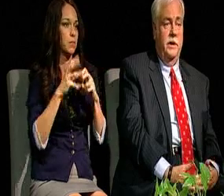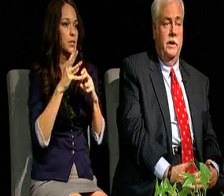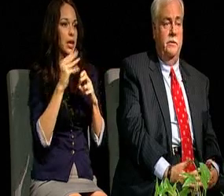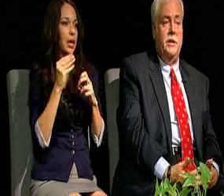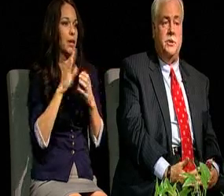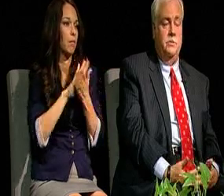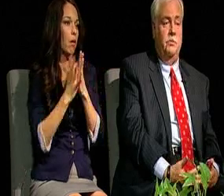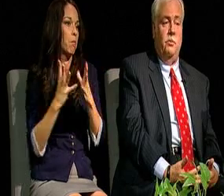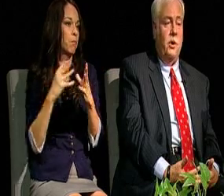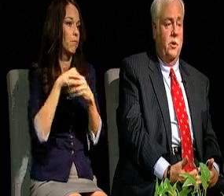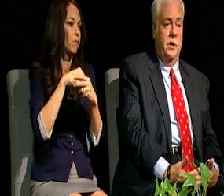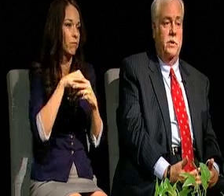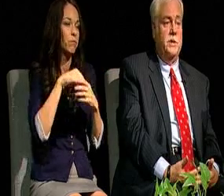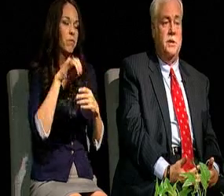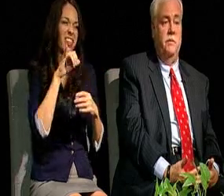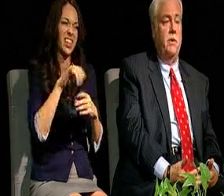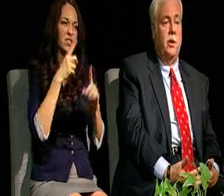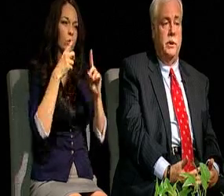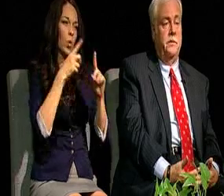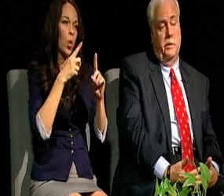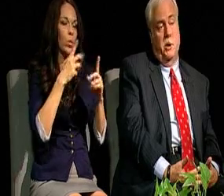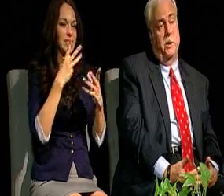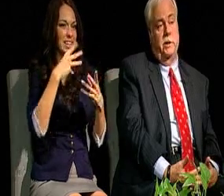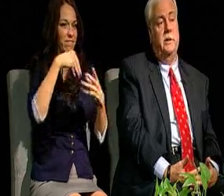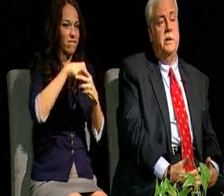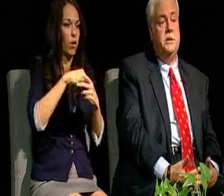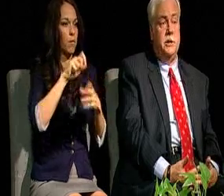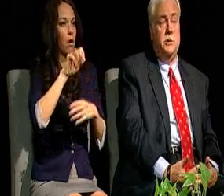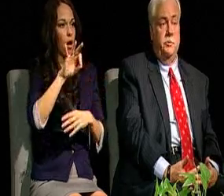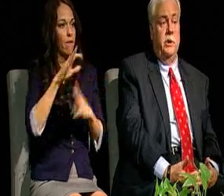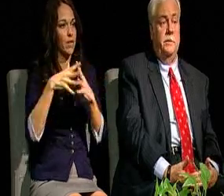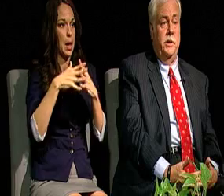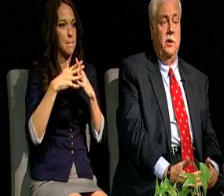That's what our goal is, the involvement of the American citizenry